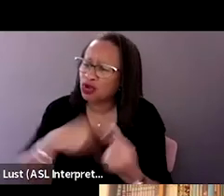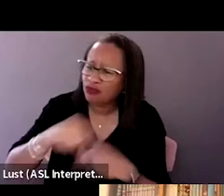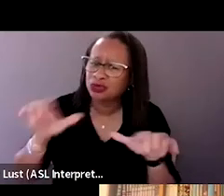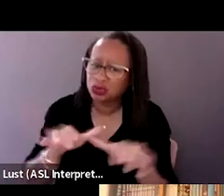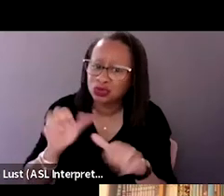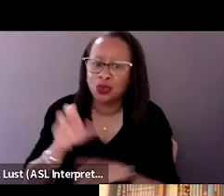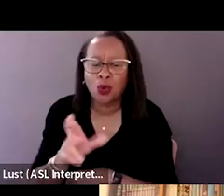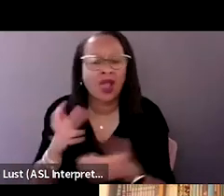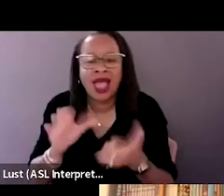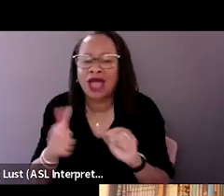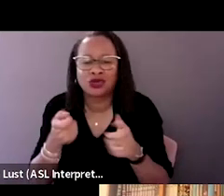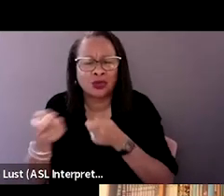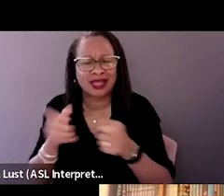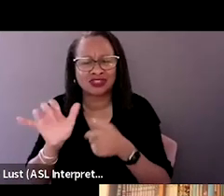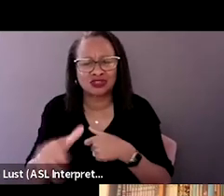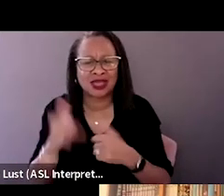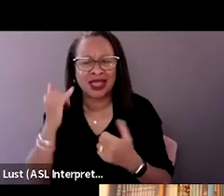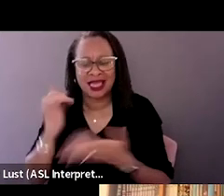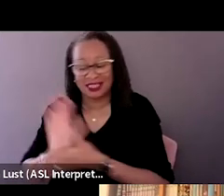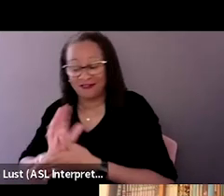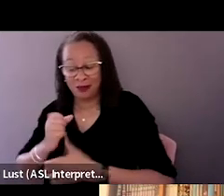Or how do you manage the filmmaker voice and the slots?